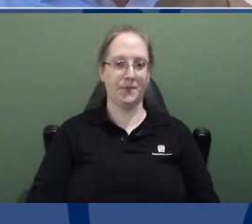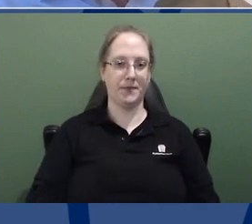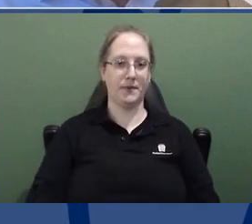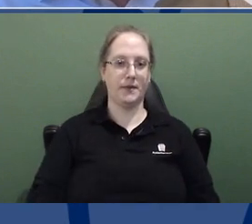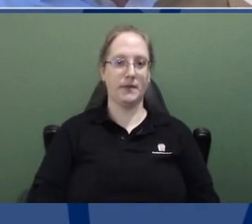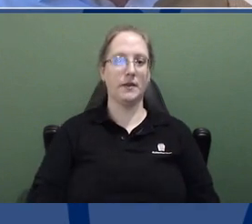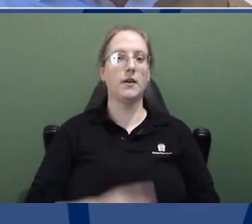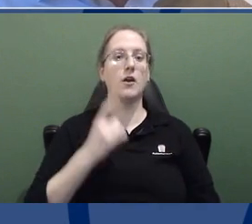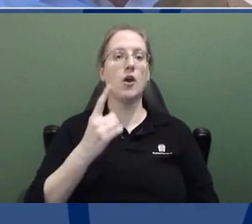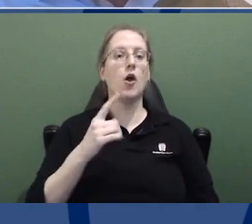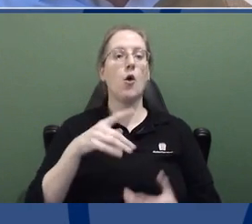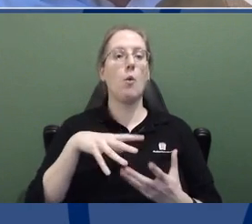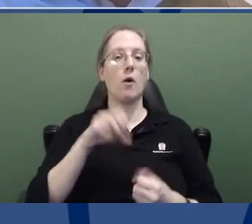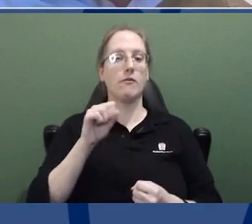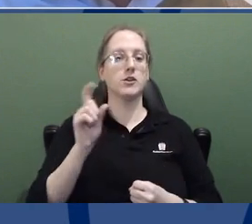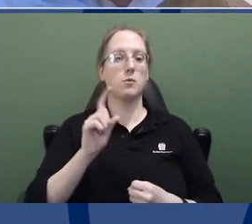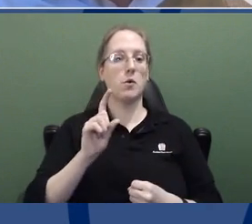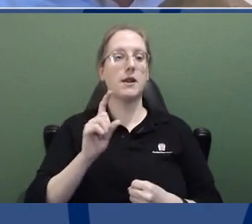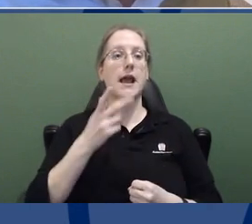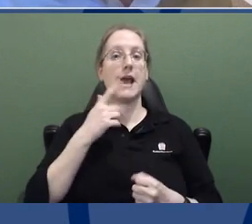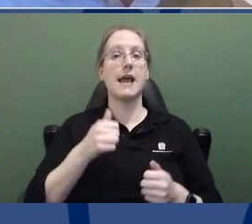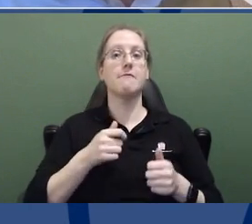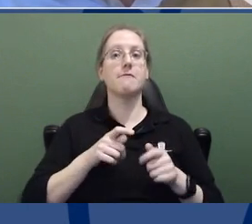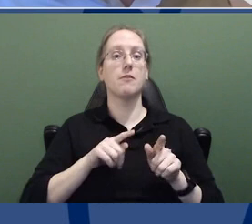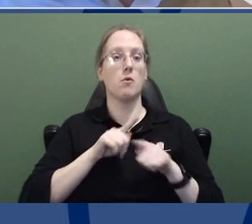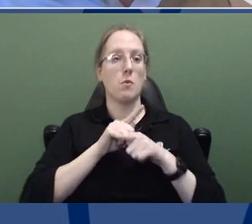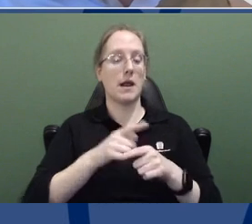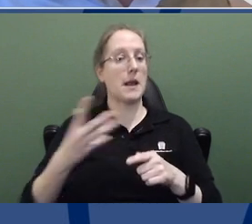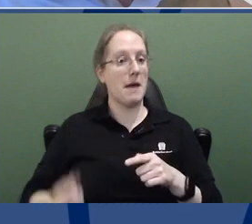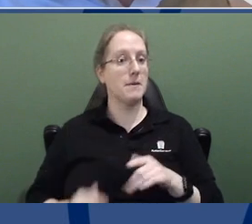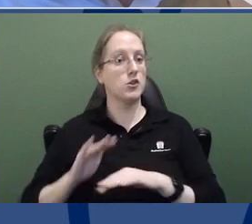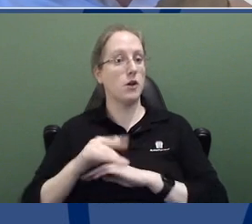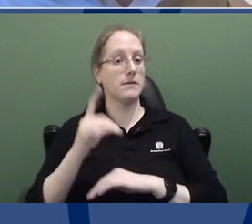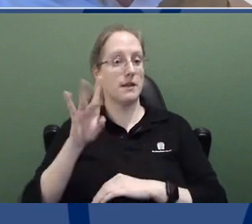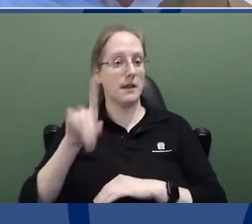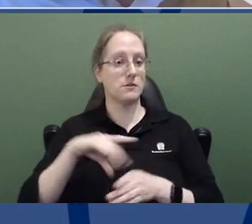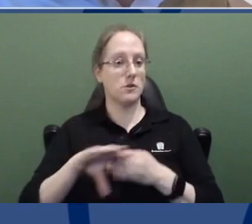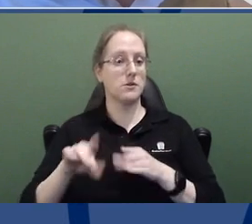weekly payments are above $10,000 a week you will be required to submit an accountant's